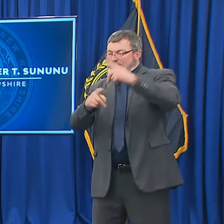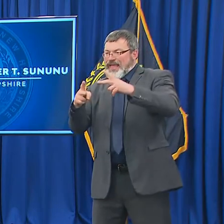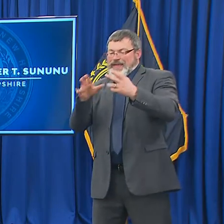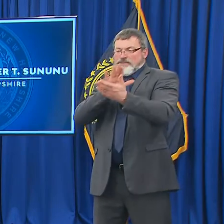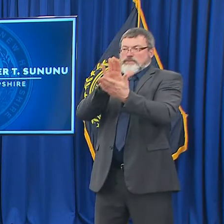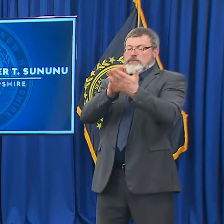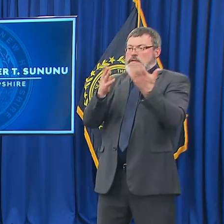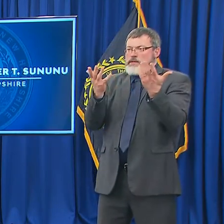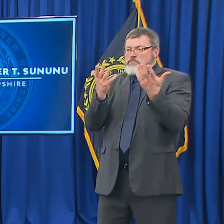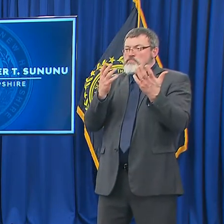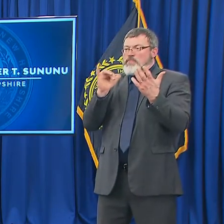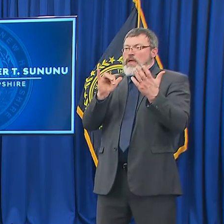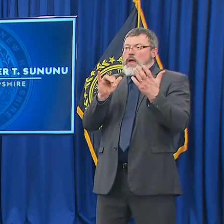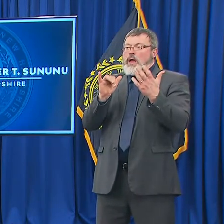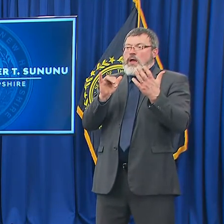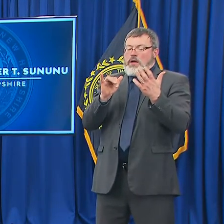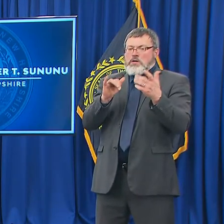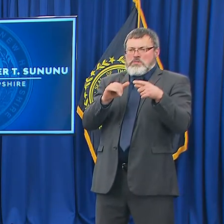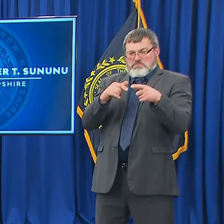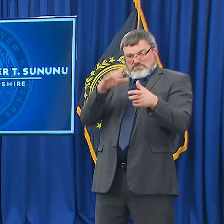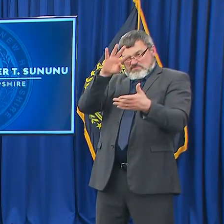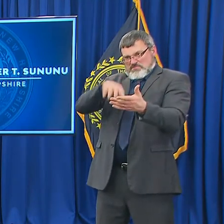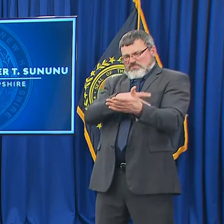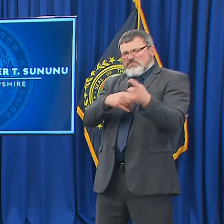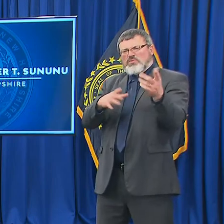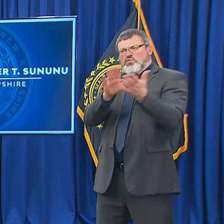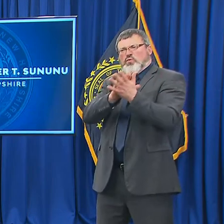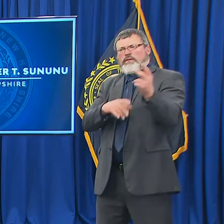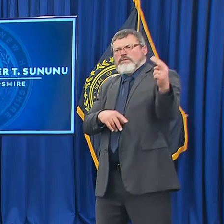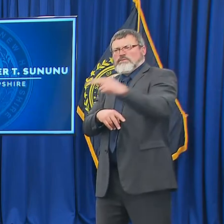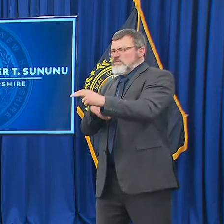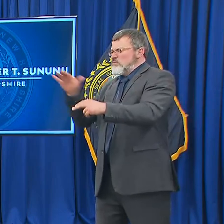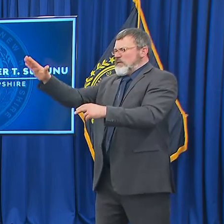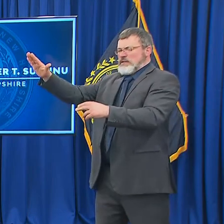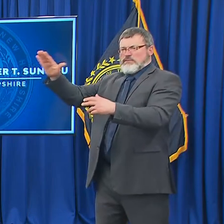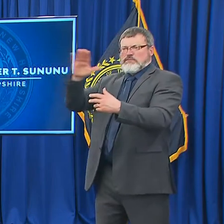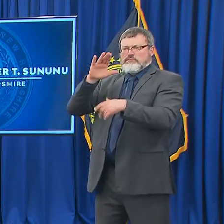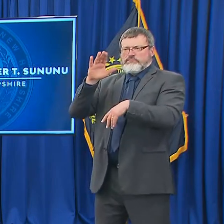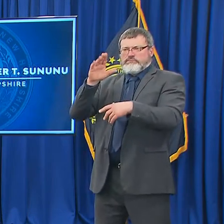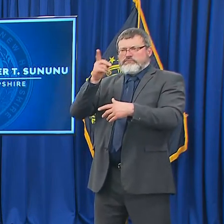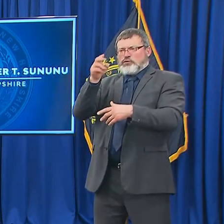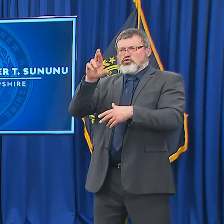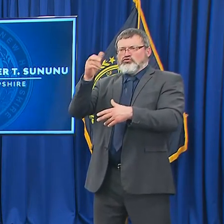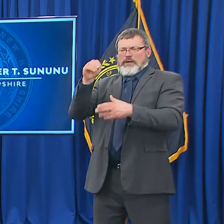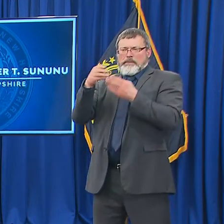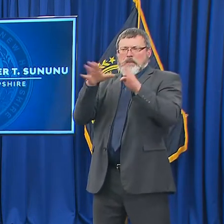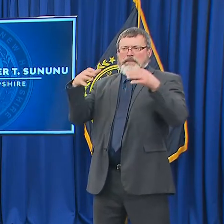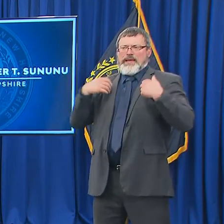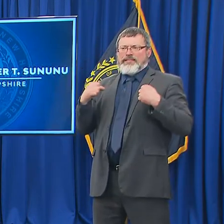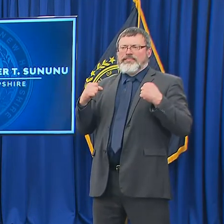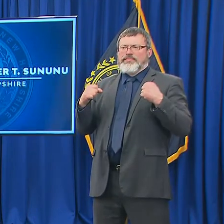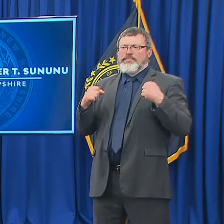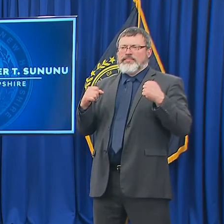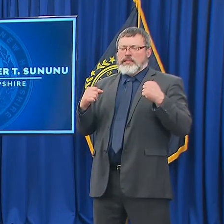This is how does it apply. So to use sports is that the last piece. No.